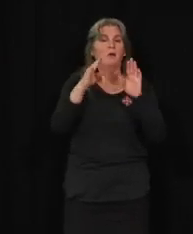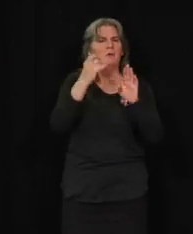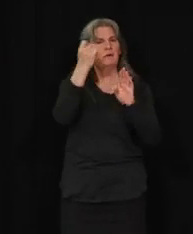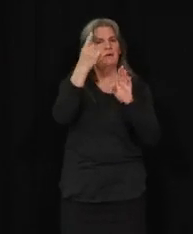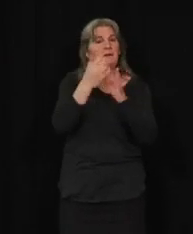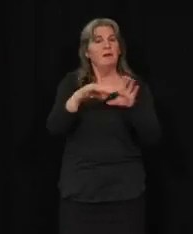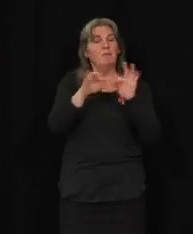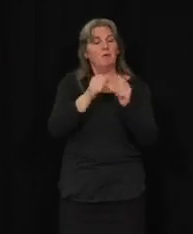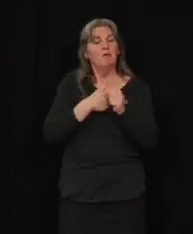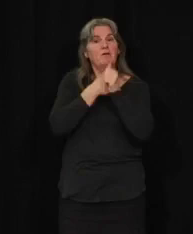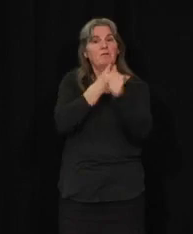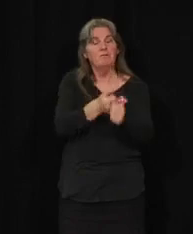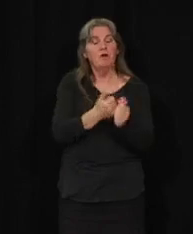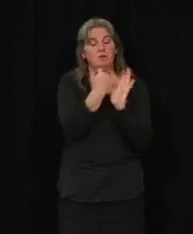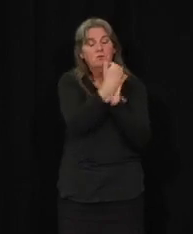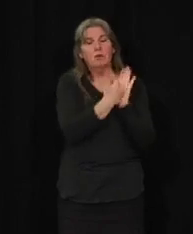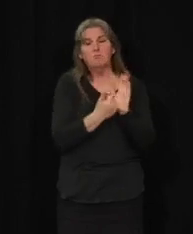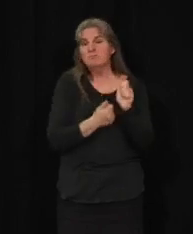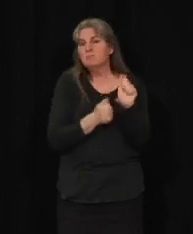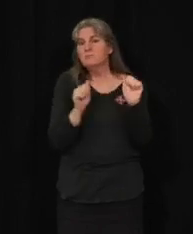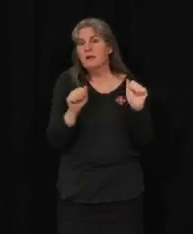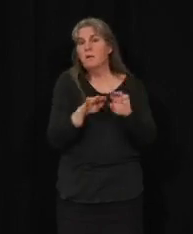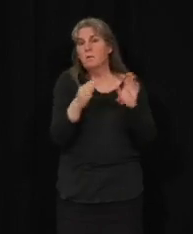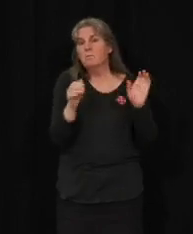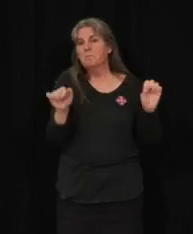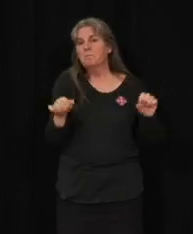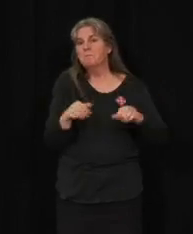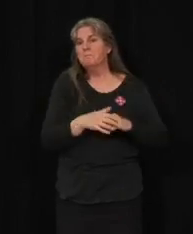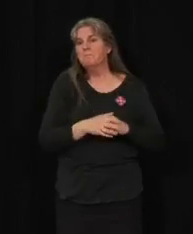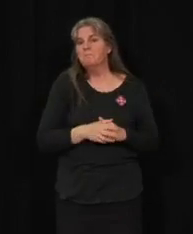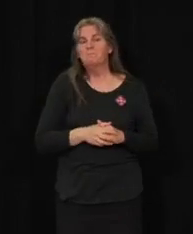as they follow the published guidelines.